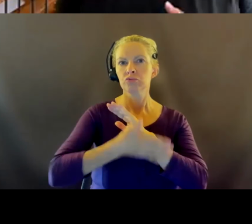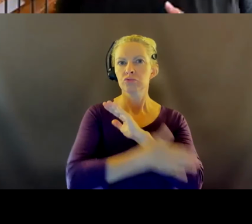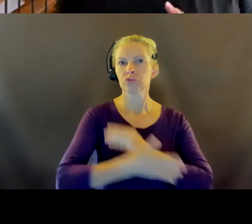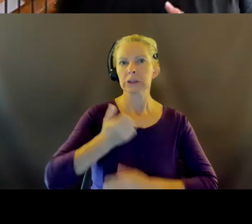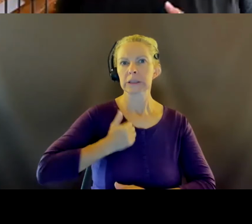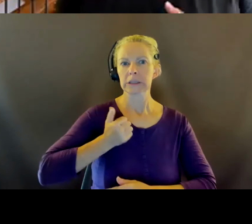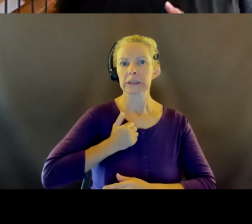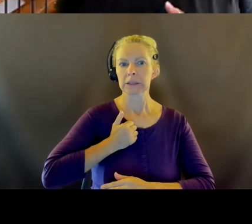of it.